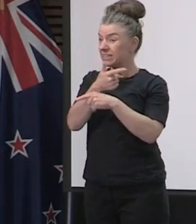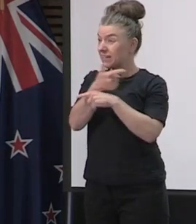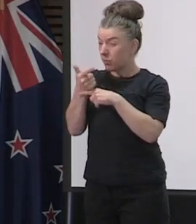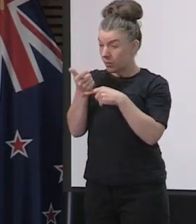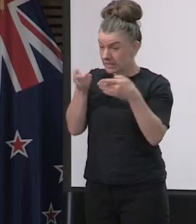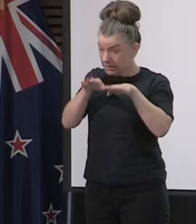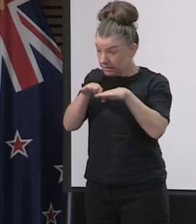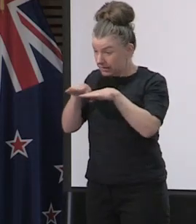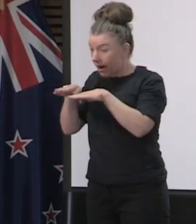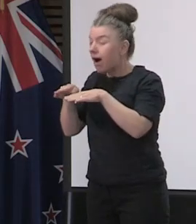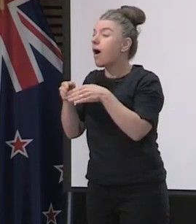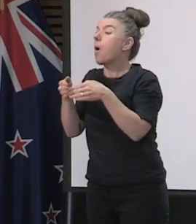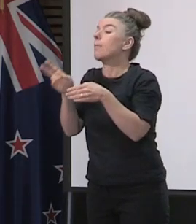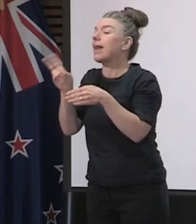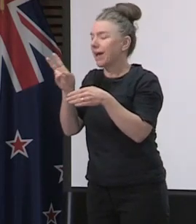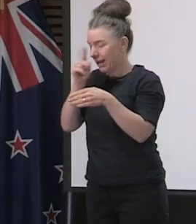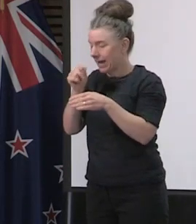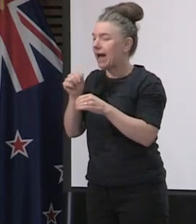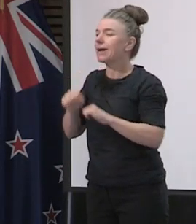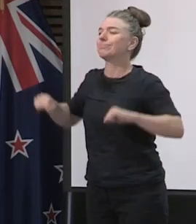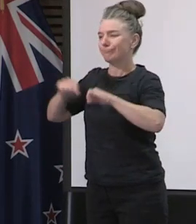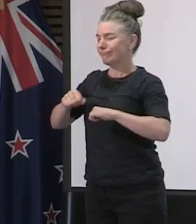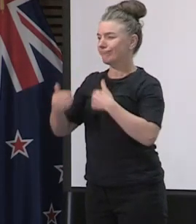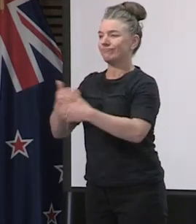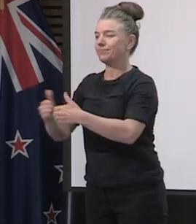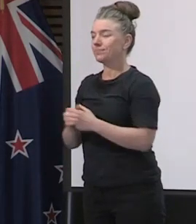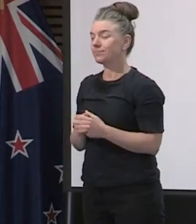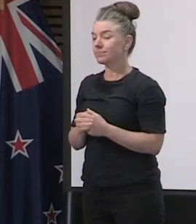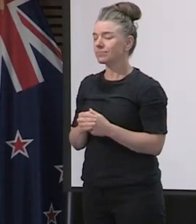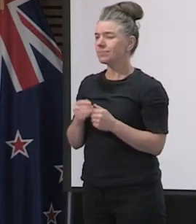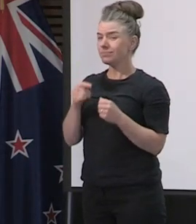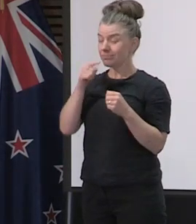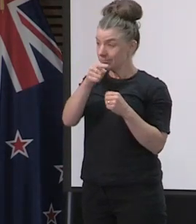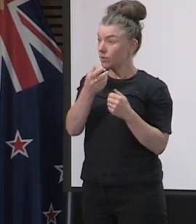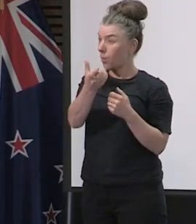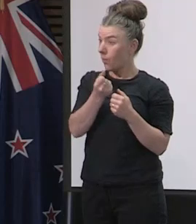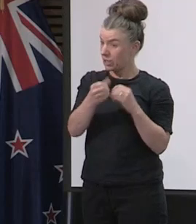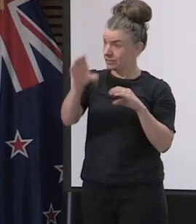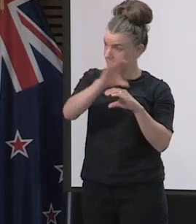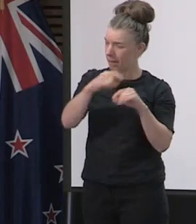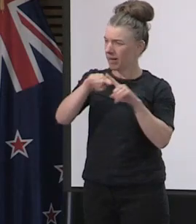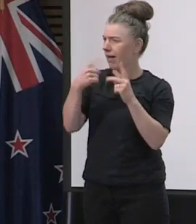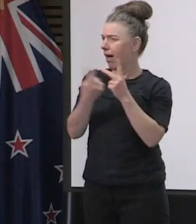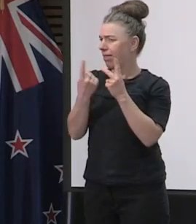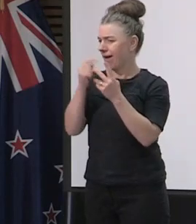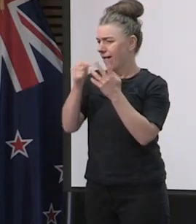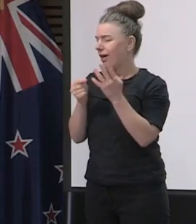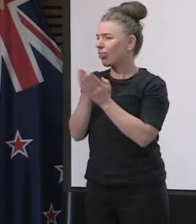businesses to keep going as they can start to get back on their feet at level 2. Sitting alongside the wage